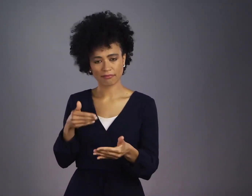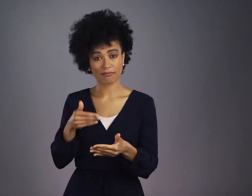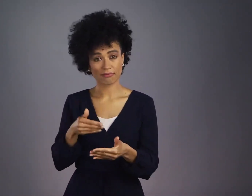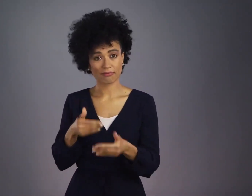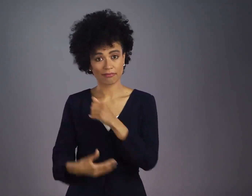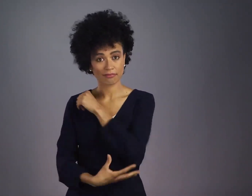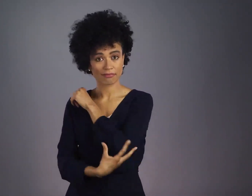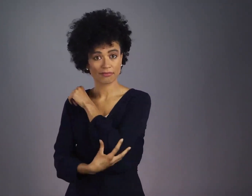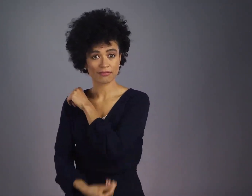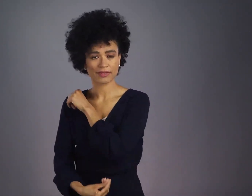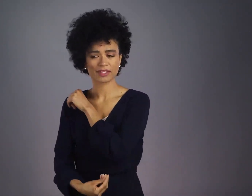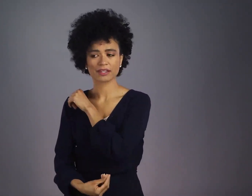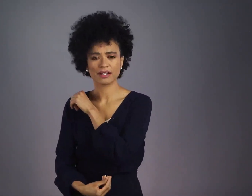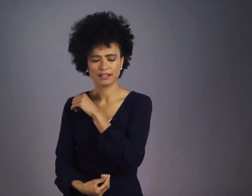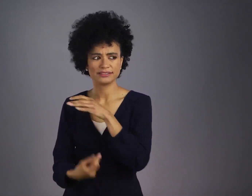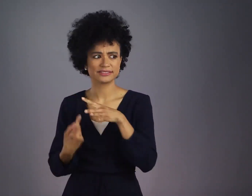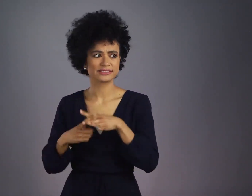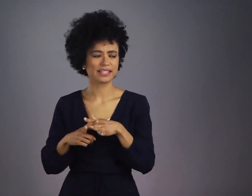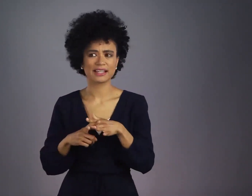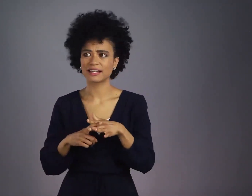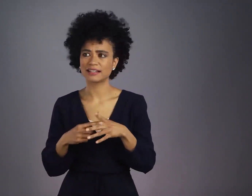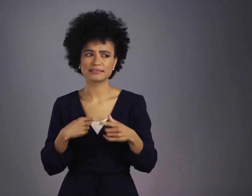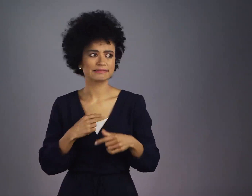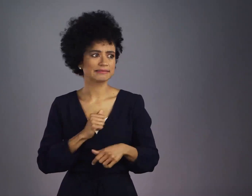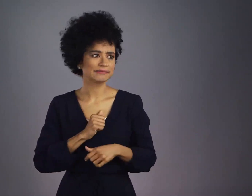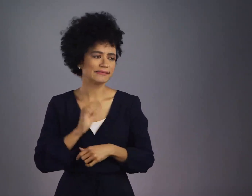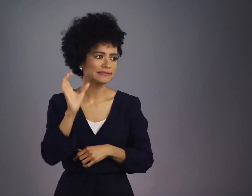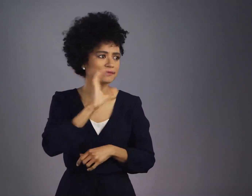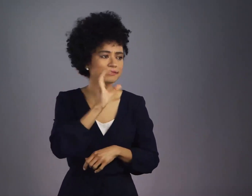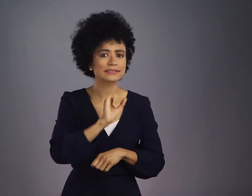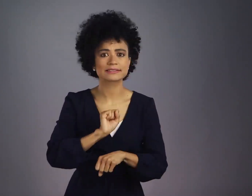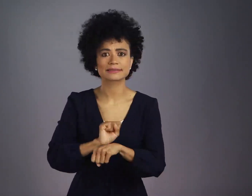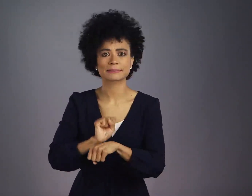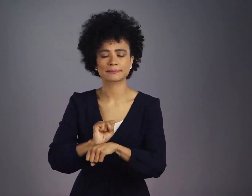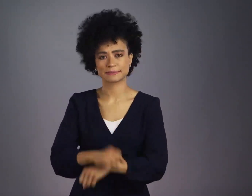We finally sought employment ourselves as destitution faced us and our families.